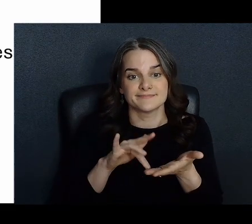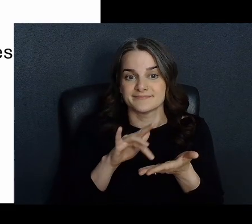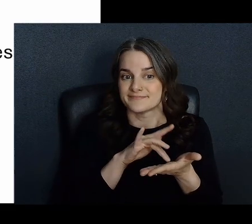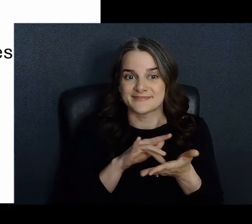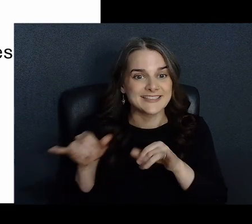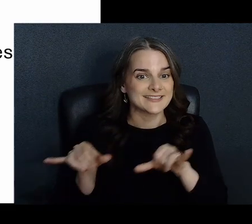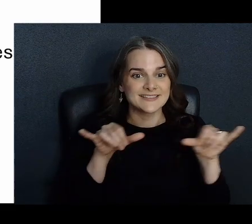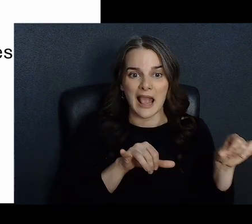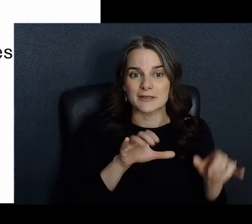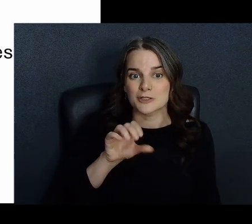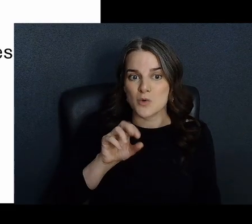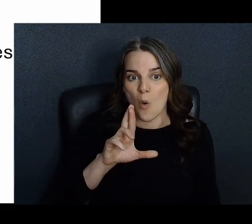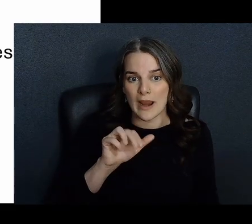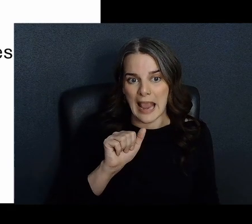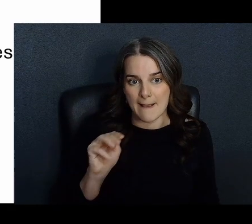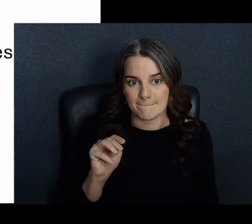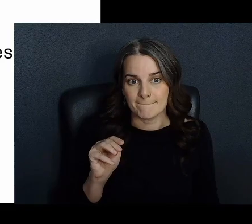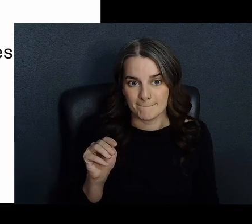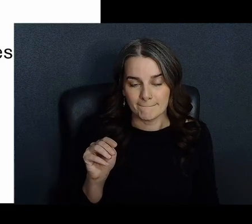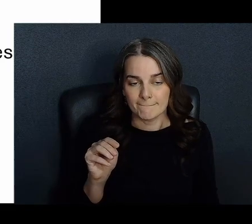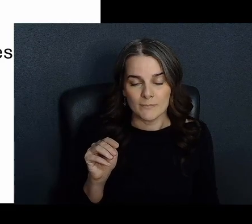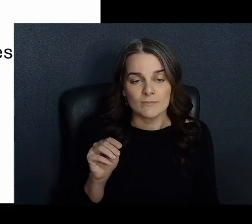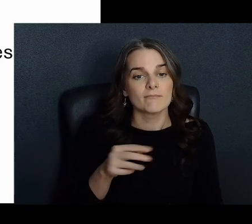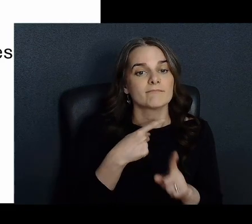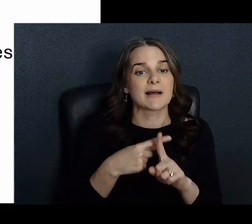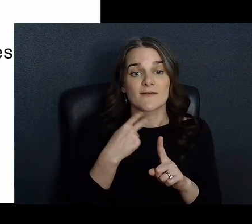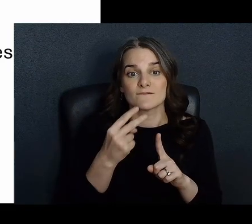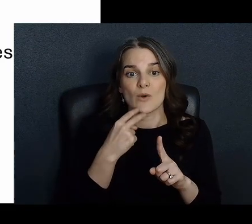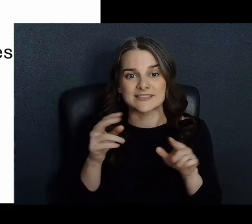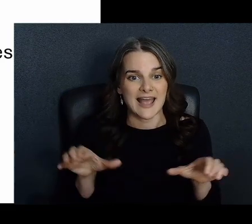It also has a voice activation so that you can actually give it